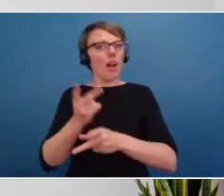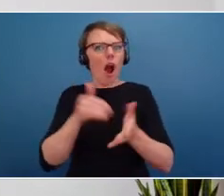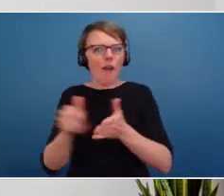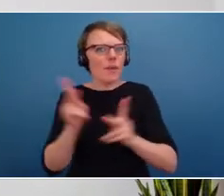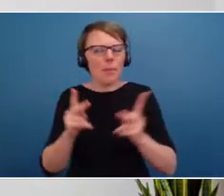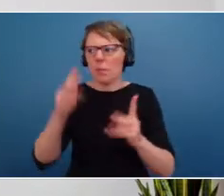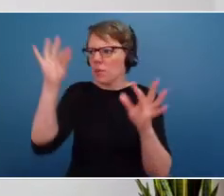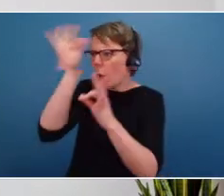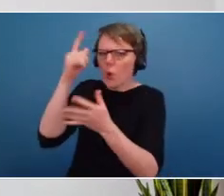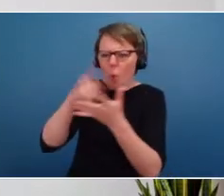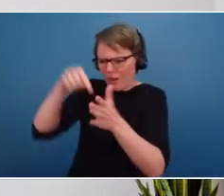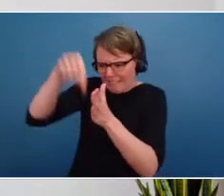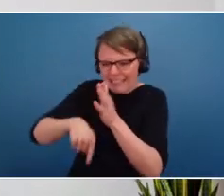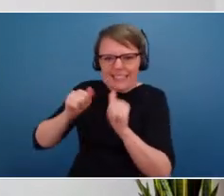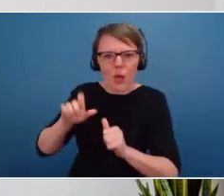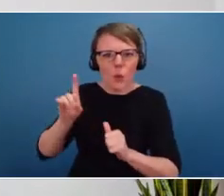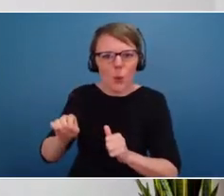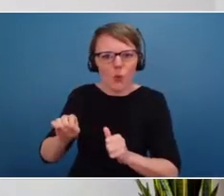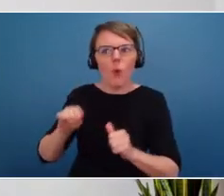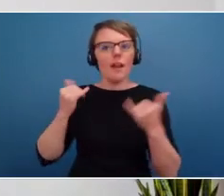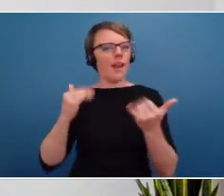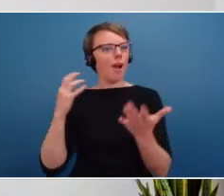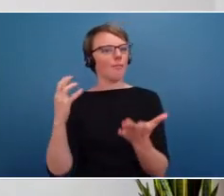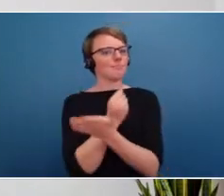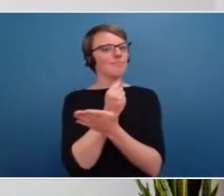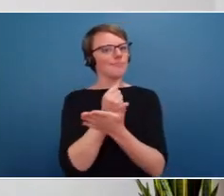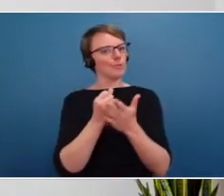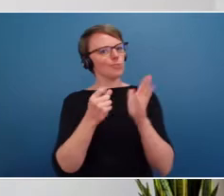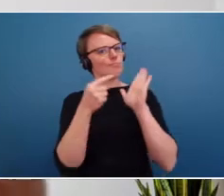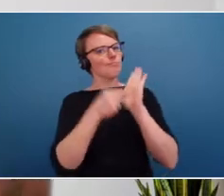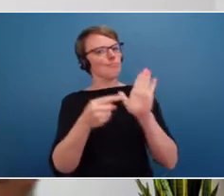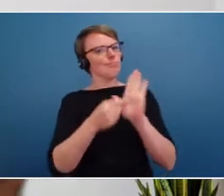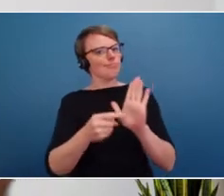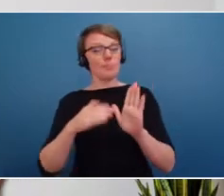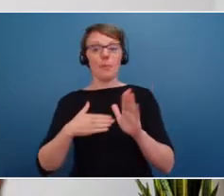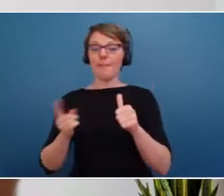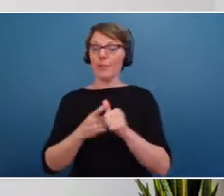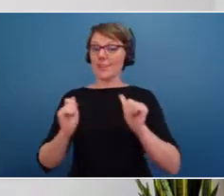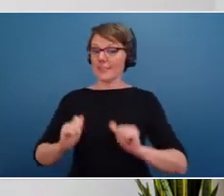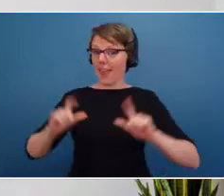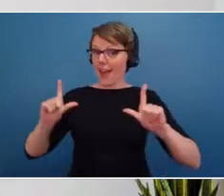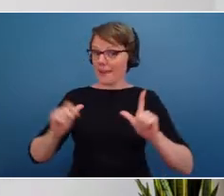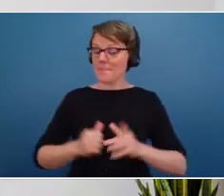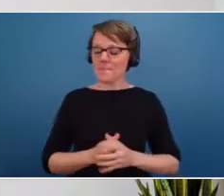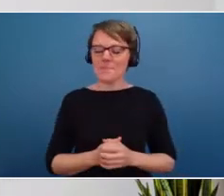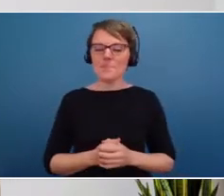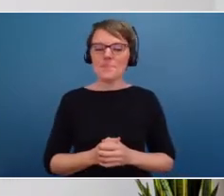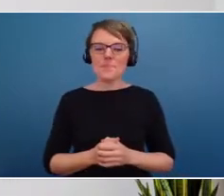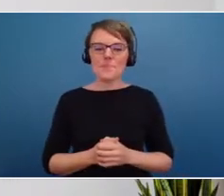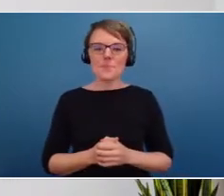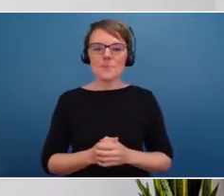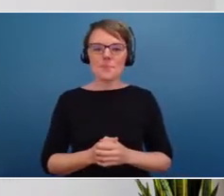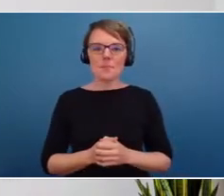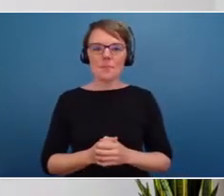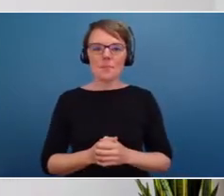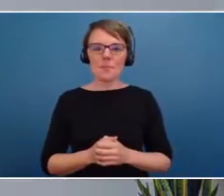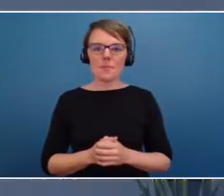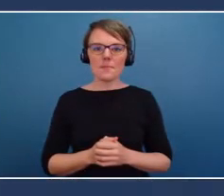we are in right now, to have this conversation. I will just jump to my first slide. We have a blog out at the moment if you go